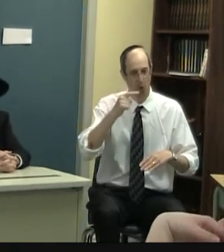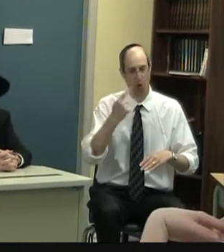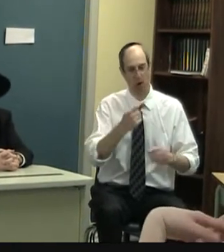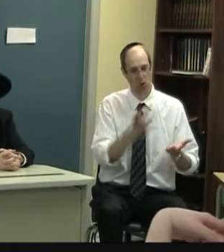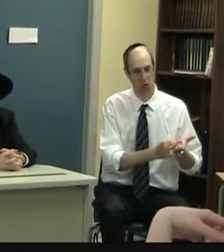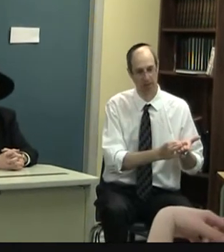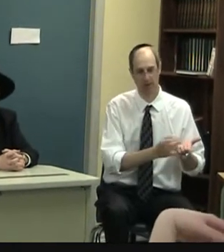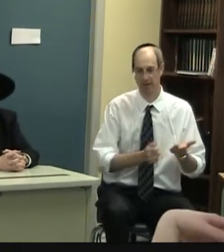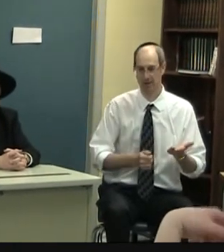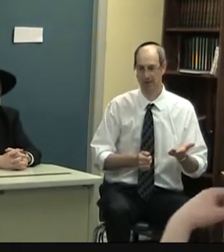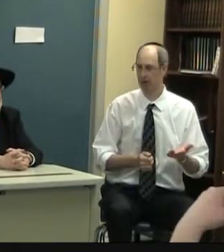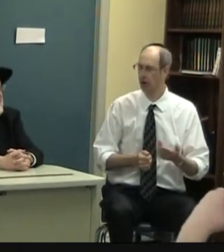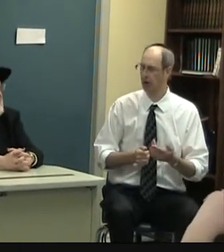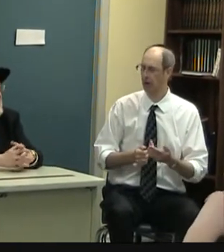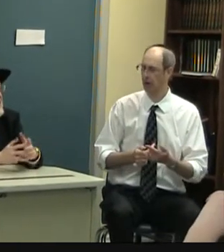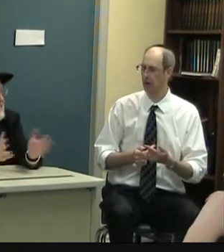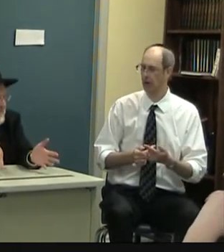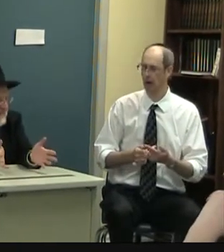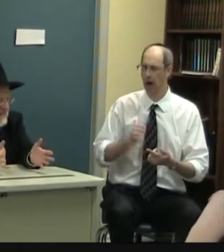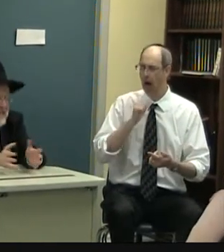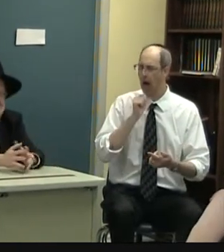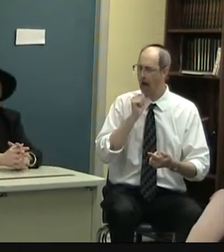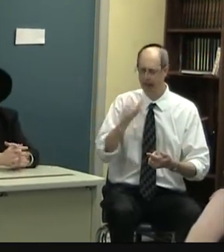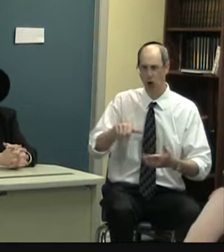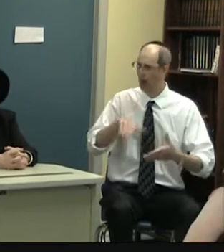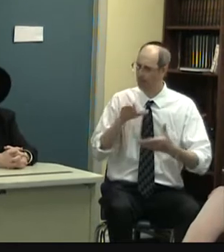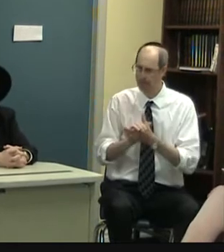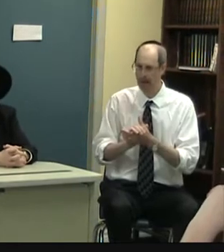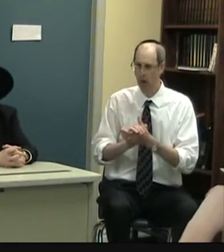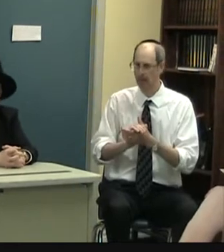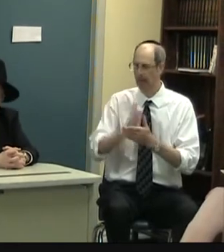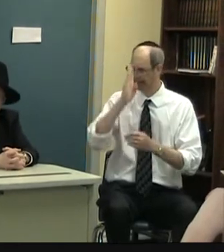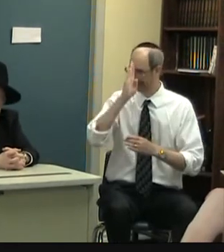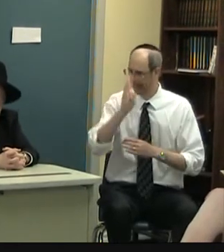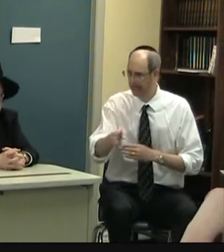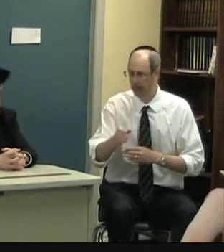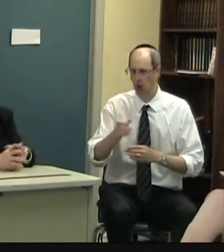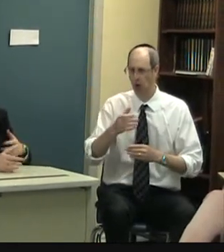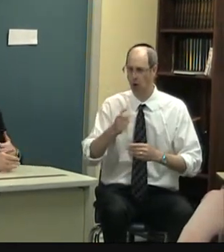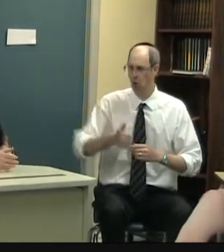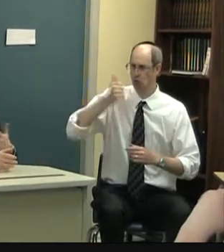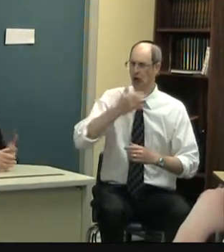She says i didn't marry its alec and i didn't marry a russia shiva but i am not going